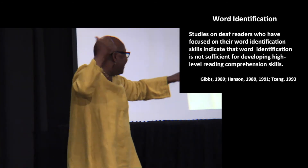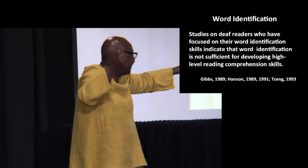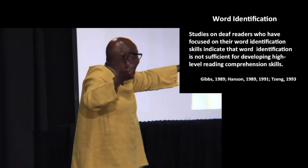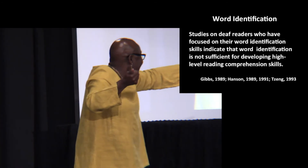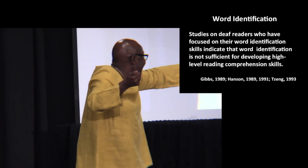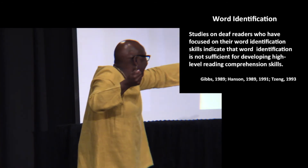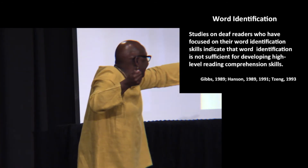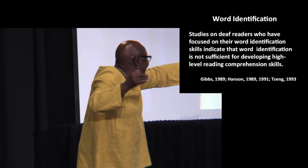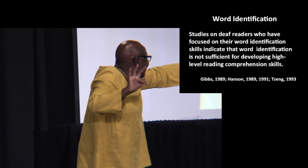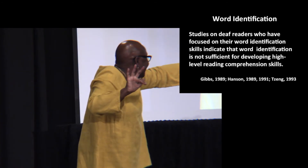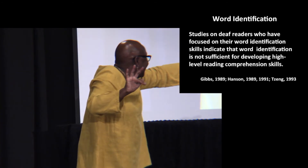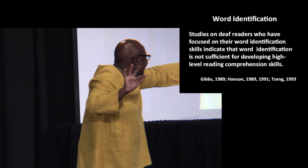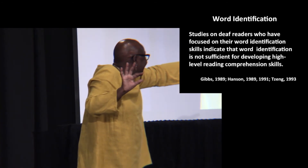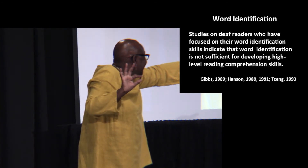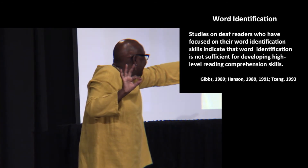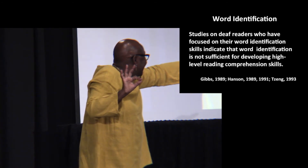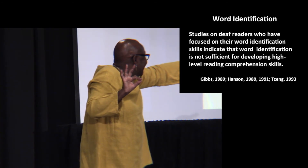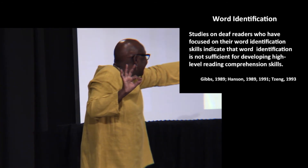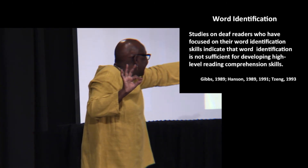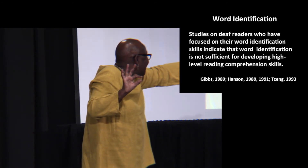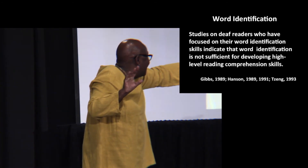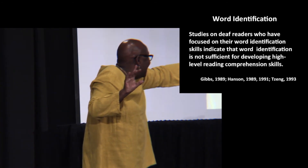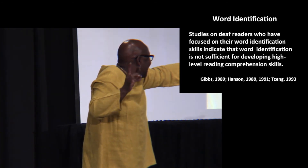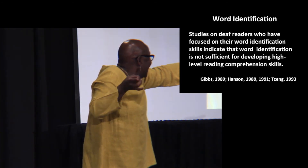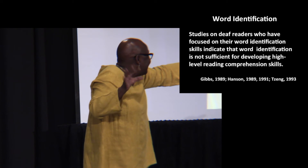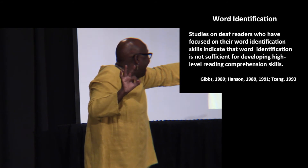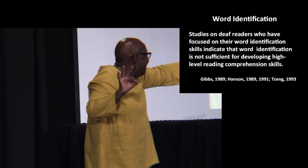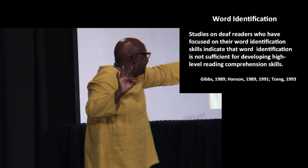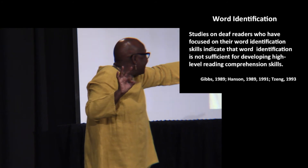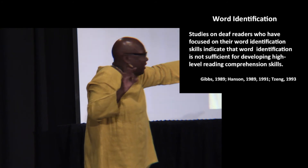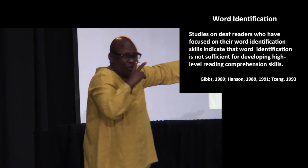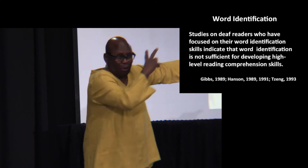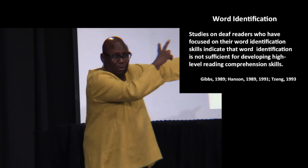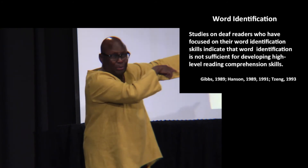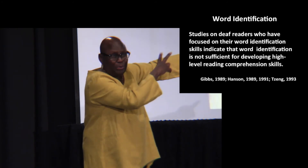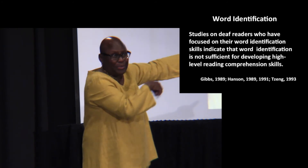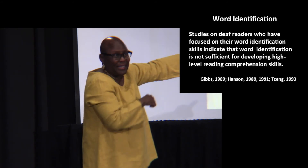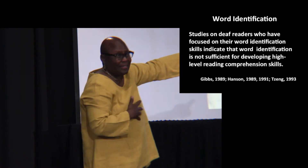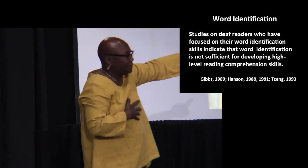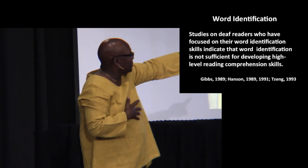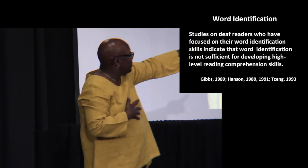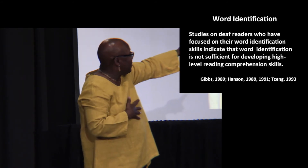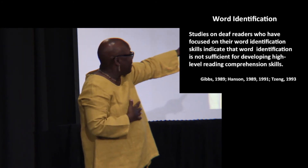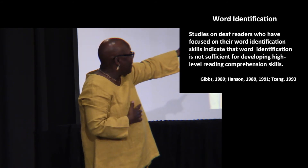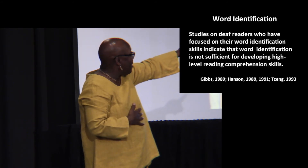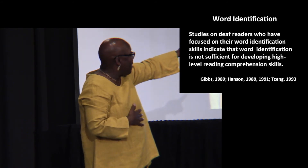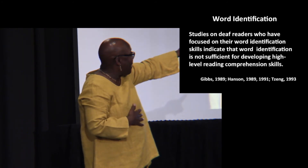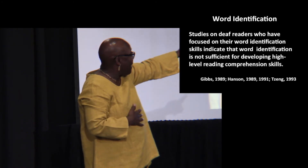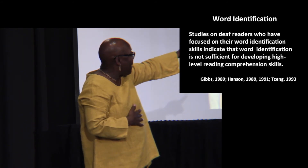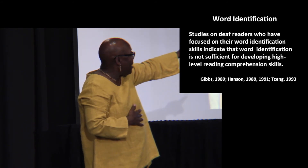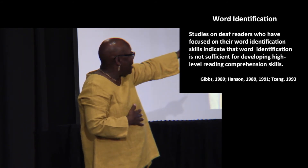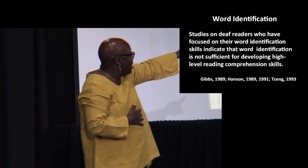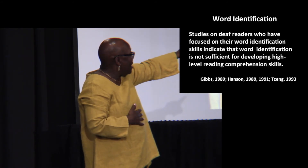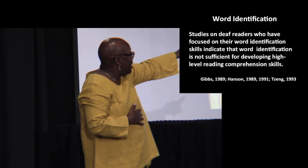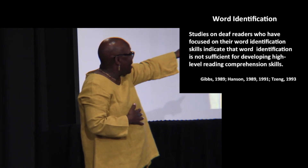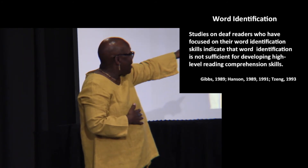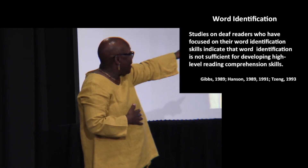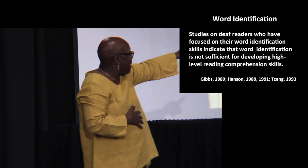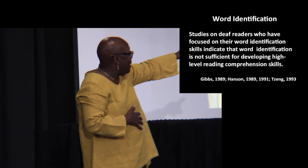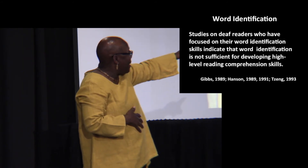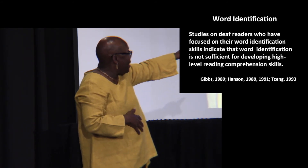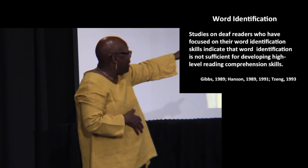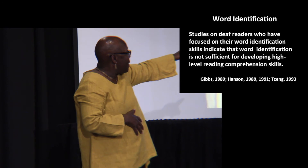proving the current approach does not work. Instead of focusing on what we have been doing,